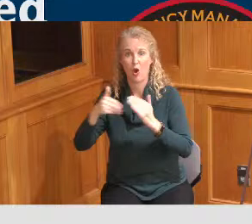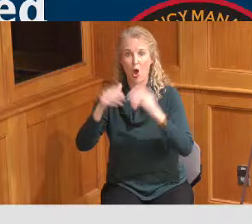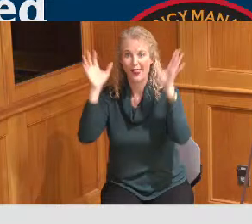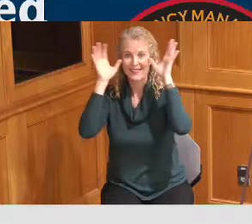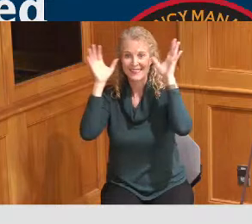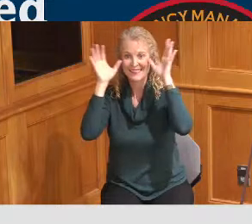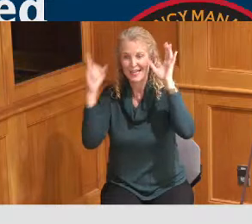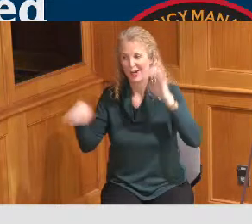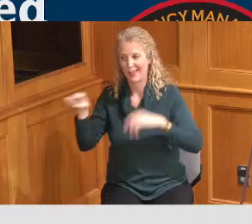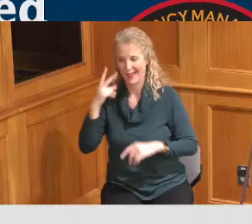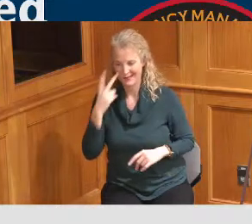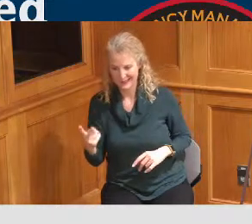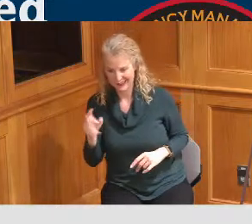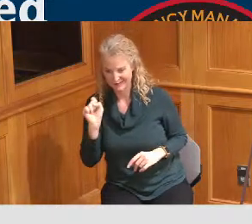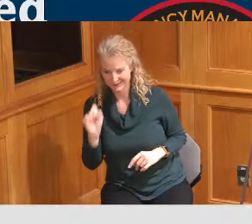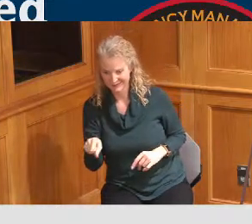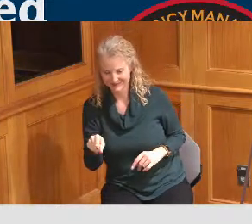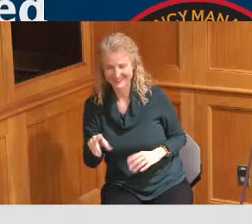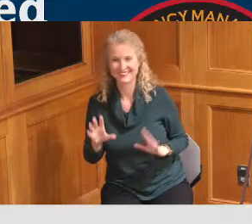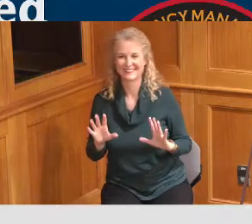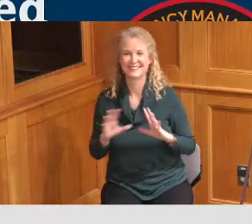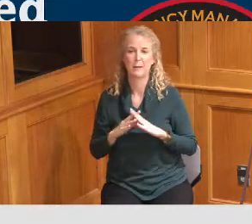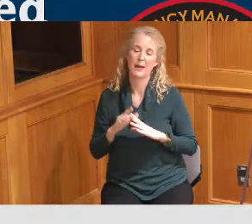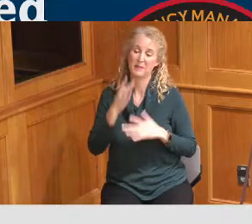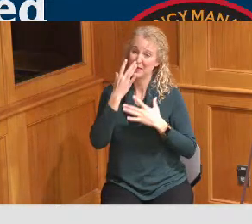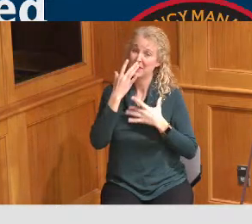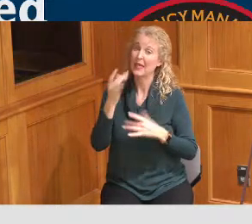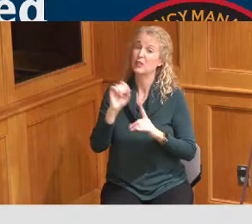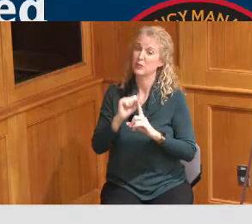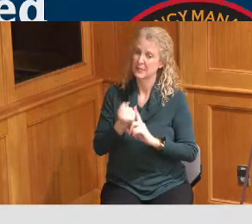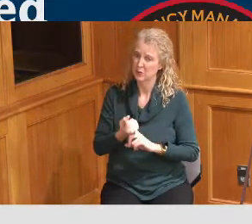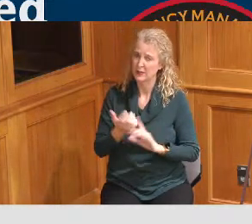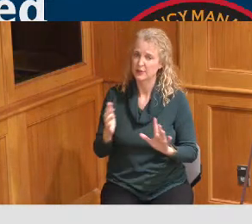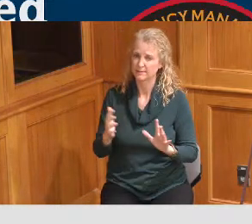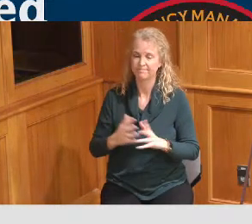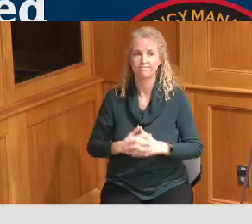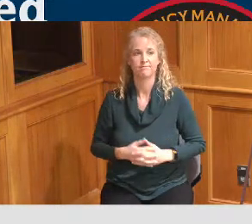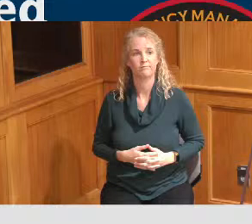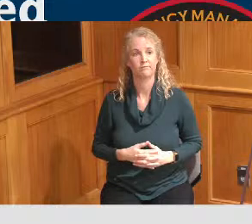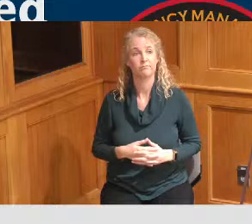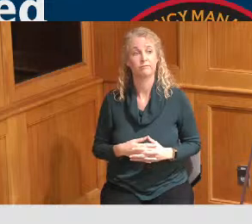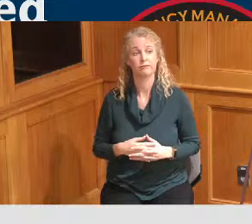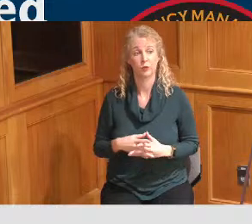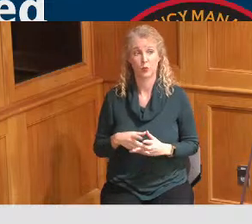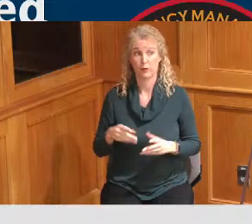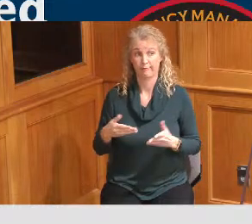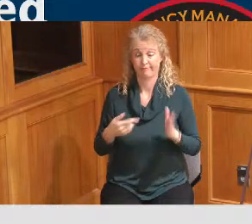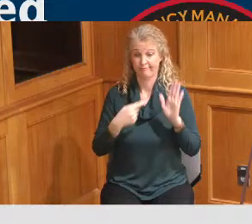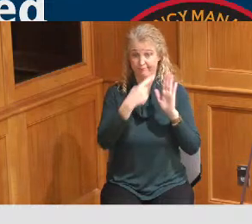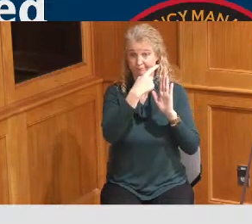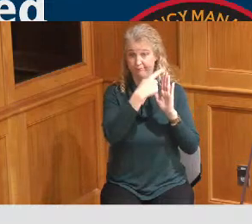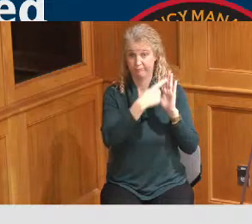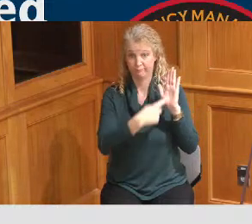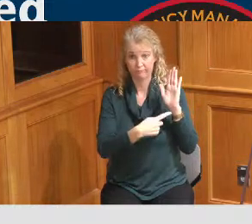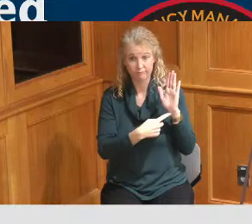Township that was that was an interesting event so you can see again it's it's it's everybody it's